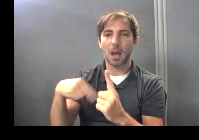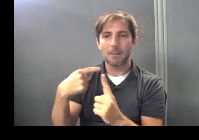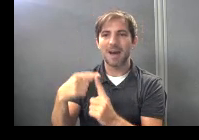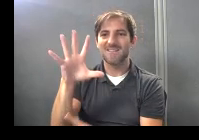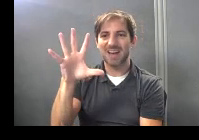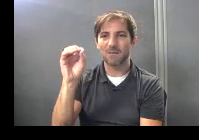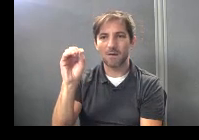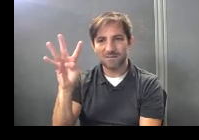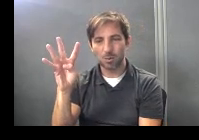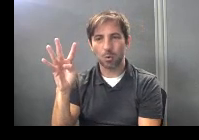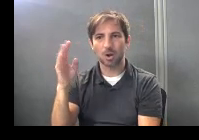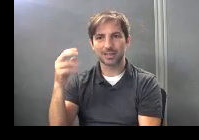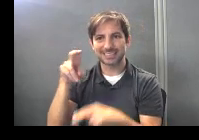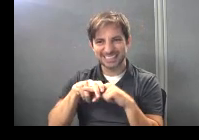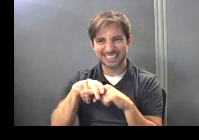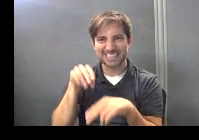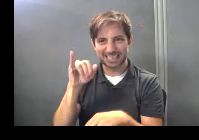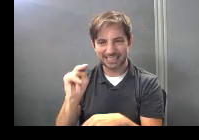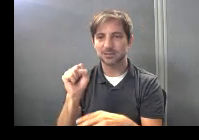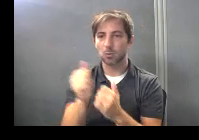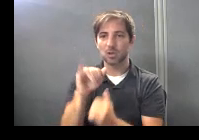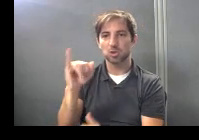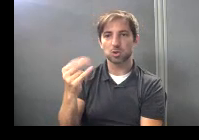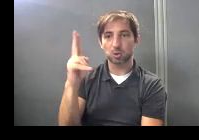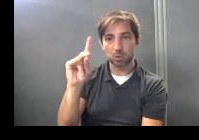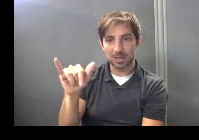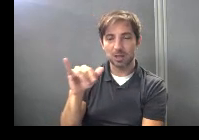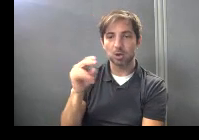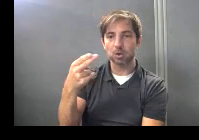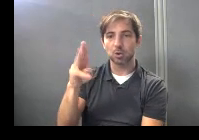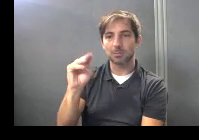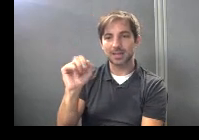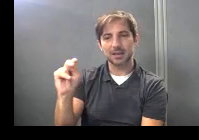HUMAN. IT HAS A LOT OF LANGUAGE IN IT.